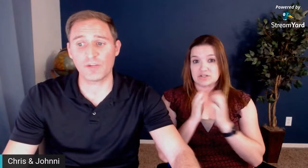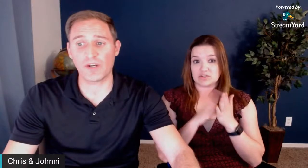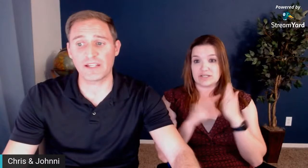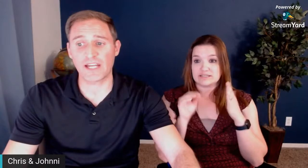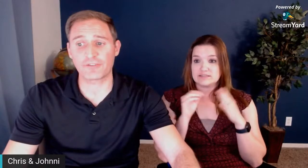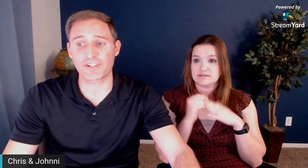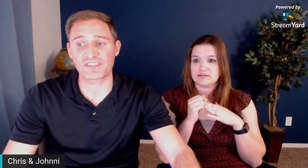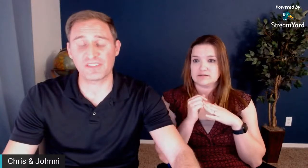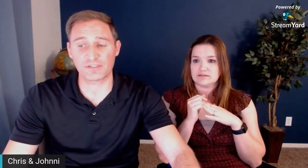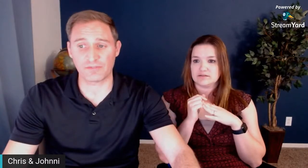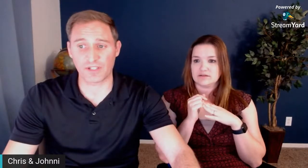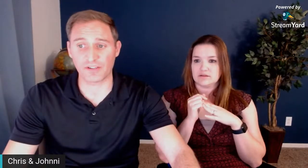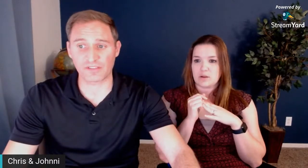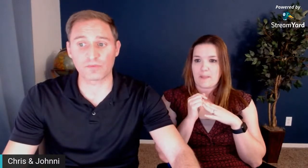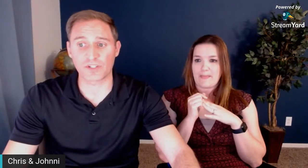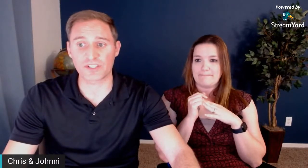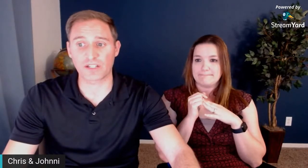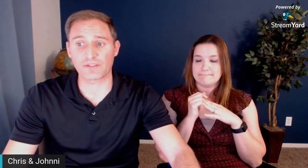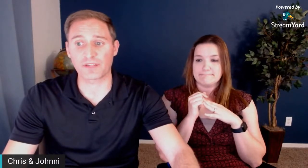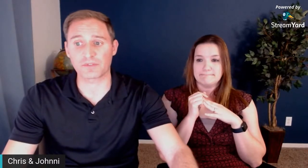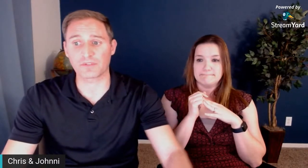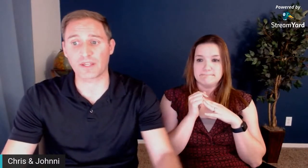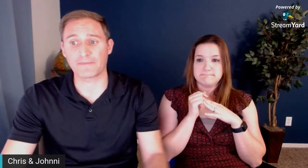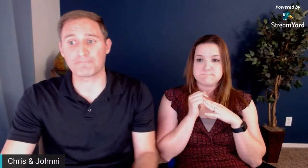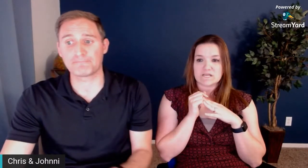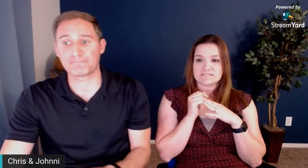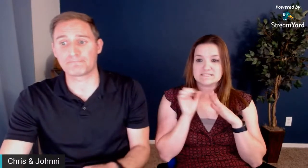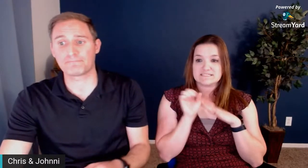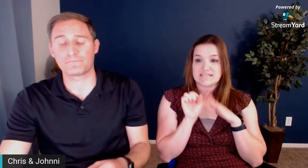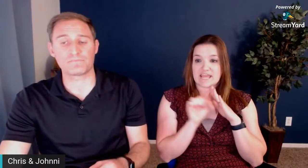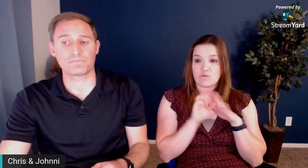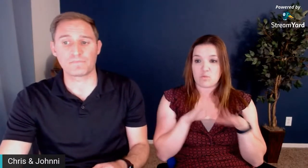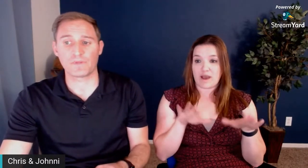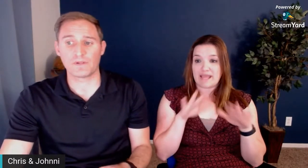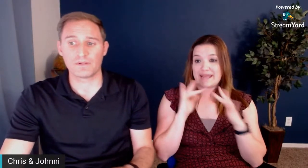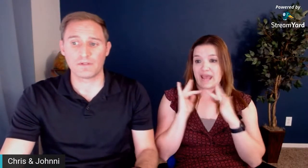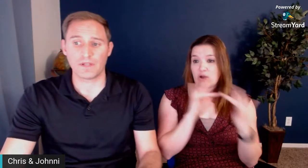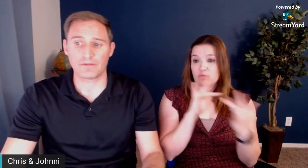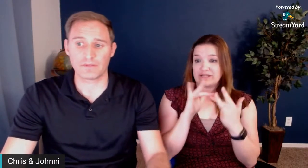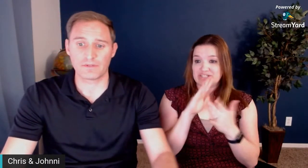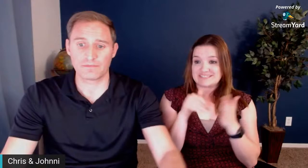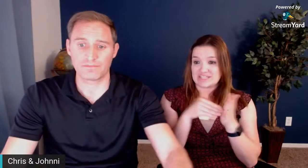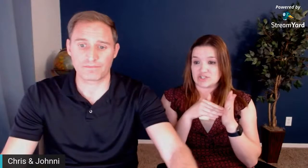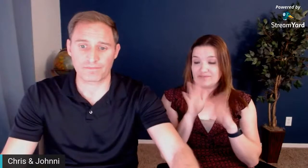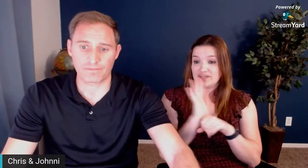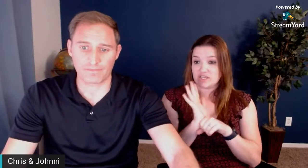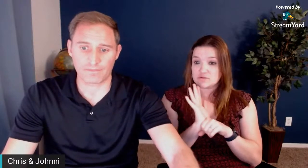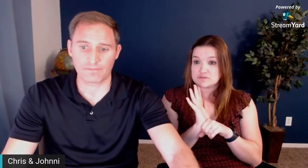statewide outreach center videos is one channel that will do that statewide outreach center videos